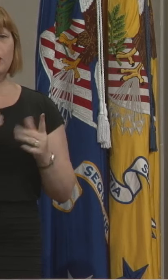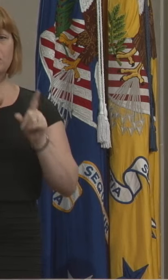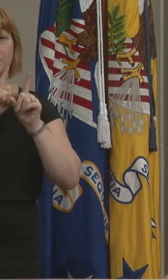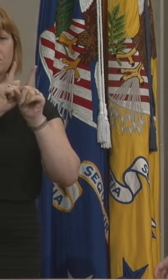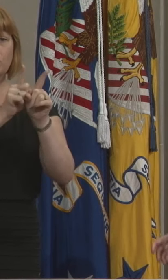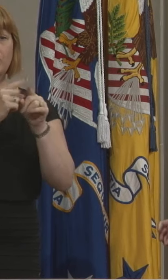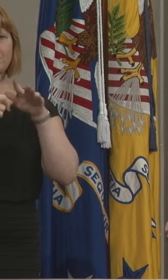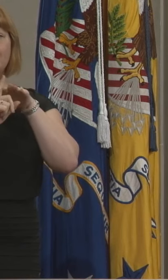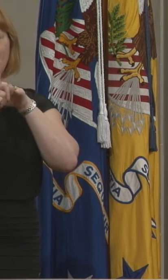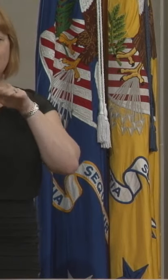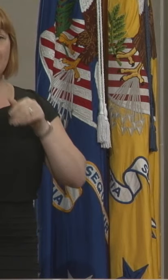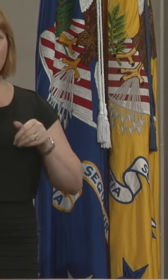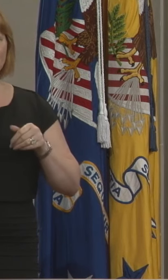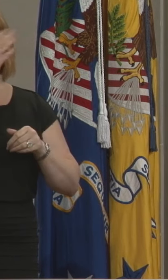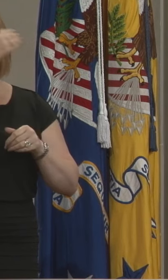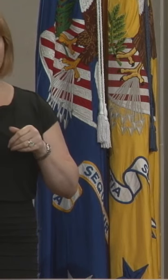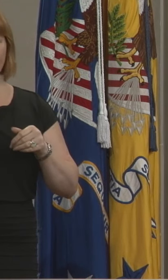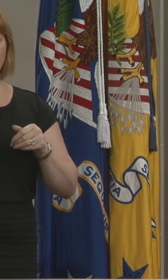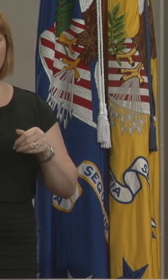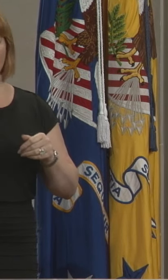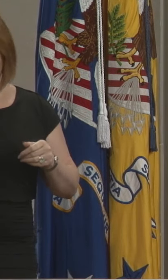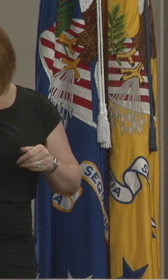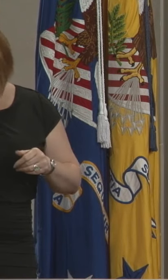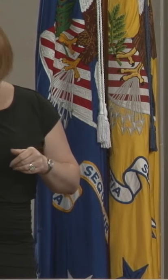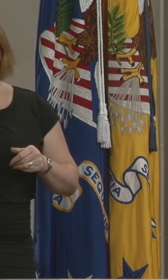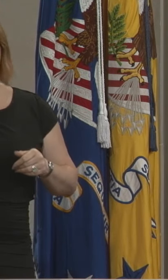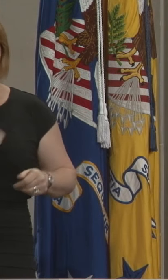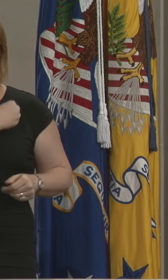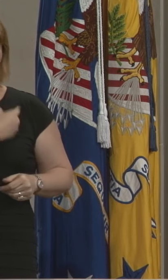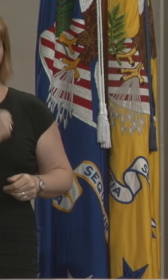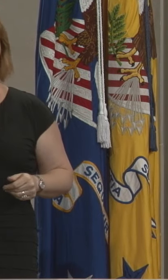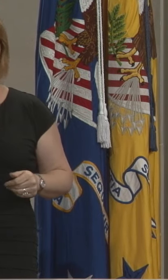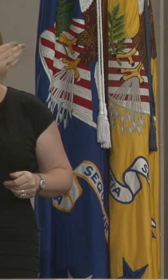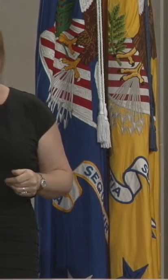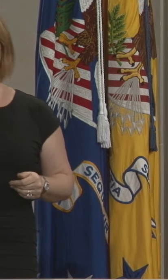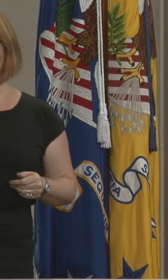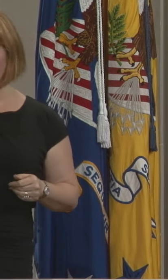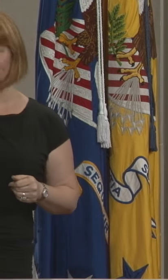AND DON'T FORGET TO RETURN YOUR SECURITY BADGES. THANK YOU ALL AGAIN.